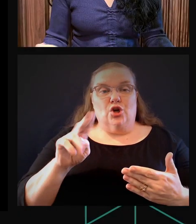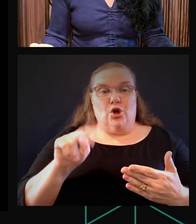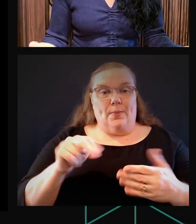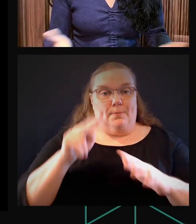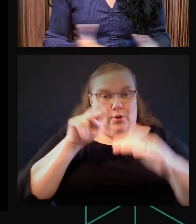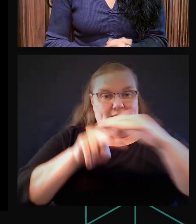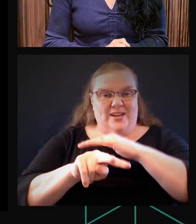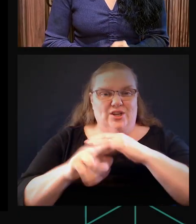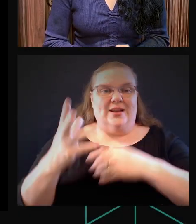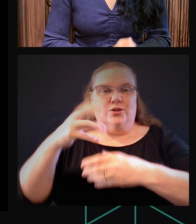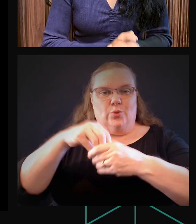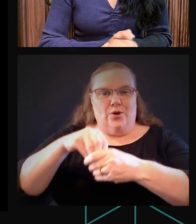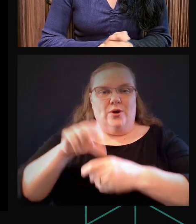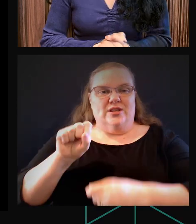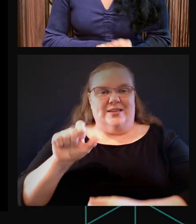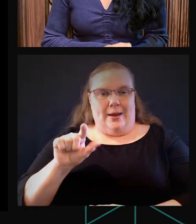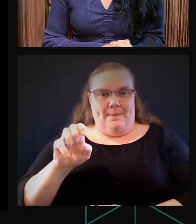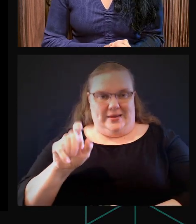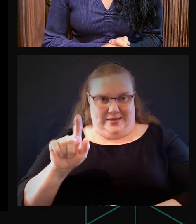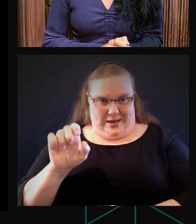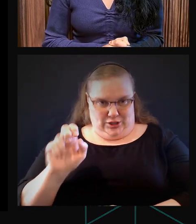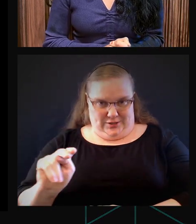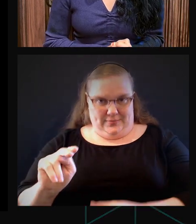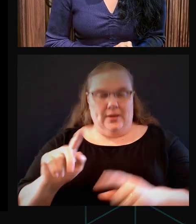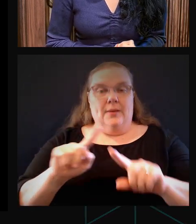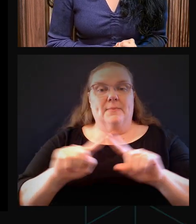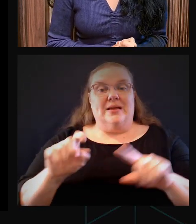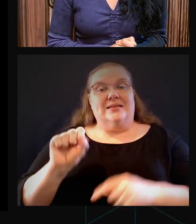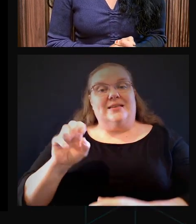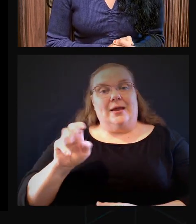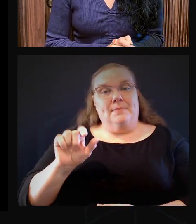As I had briefly mentioned, Segmentation is the ability to group players